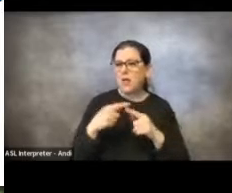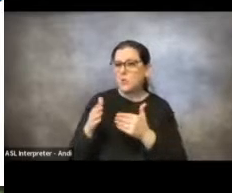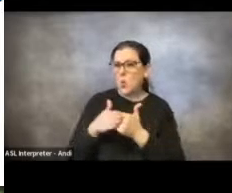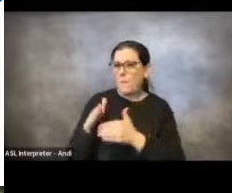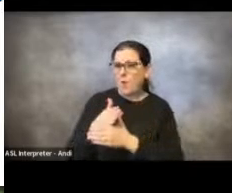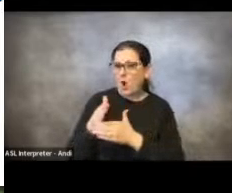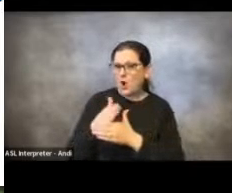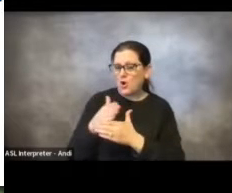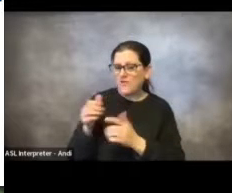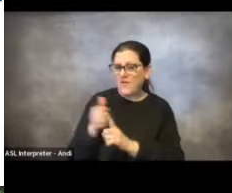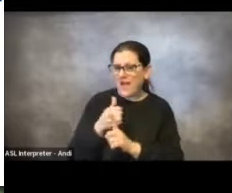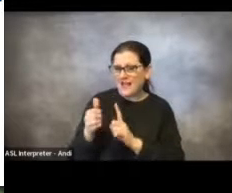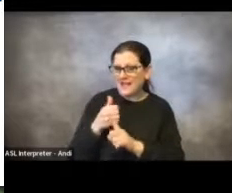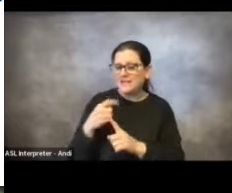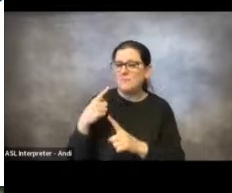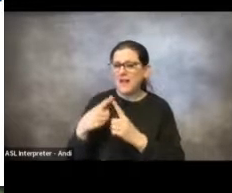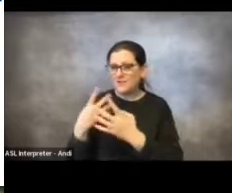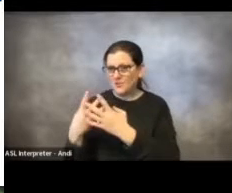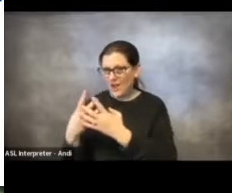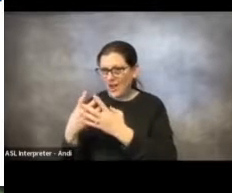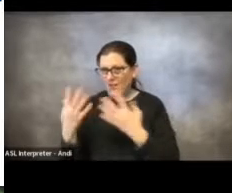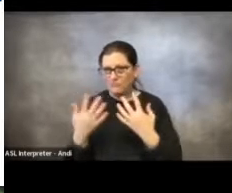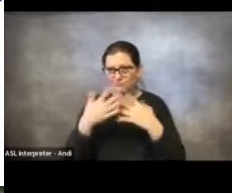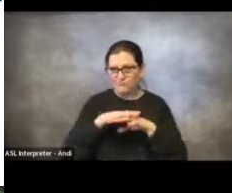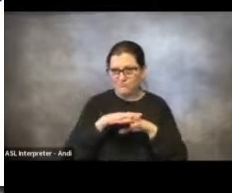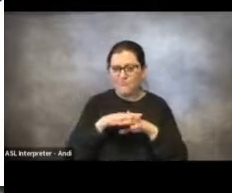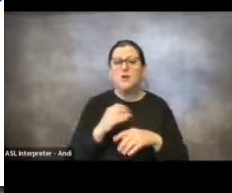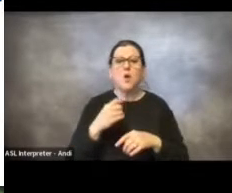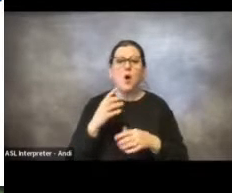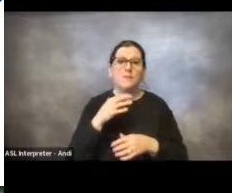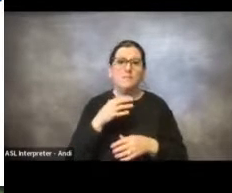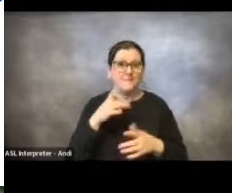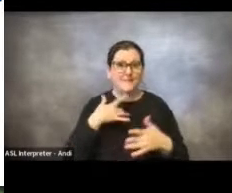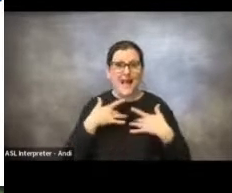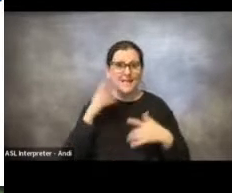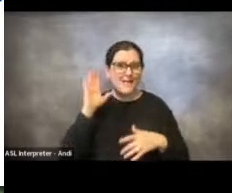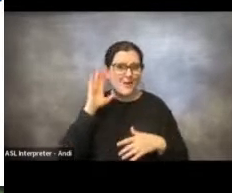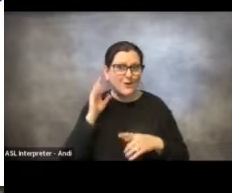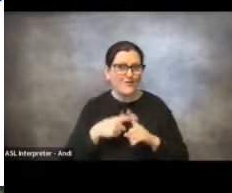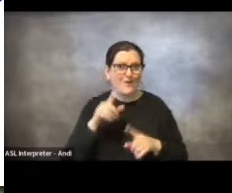system. And so I'm excited to hear from Traci and she is the Brain Injury Program